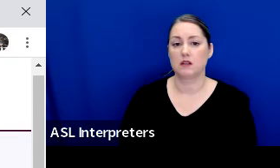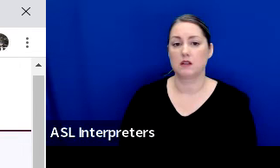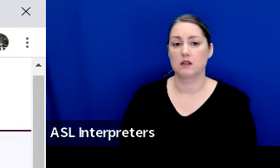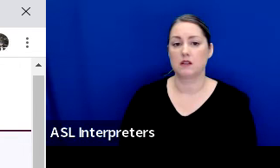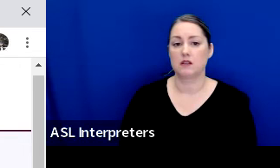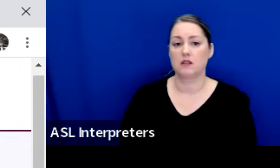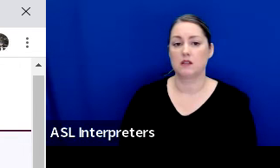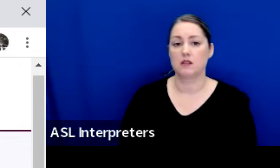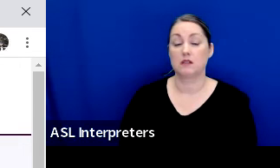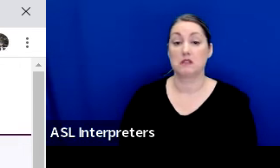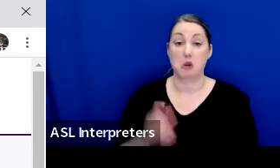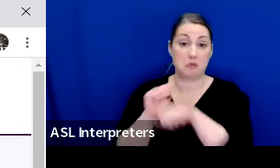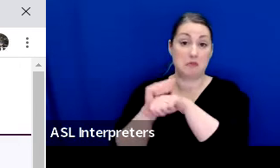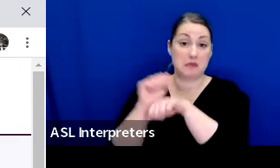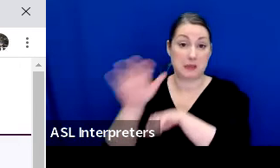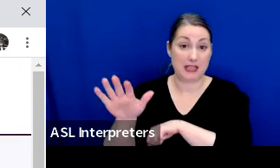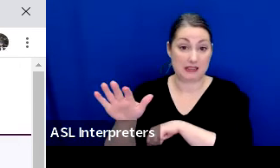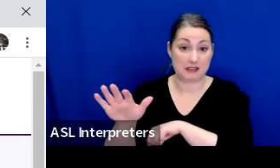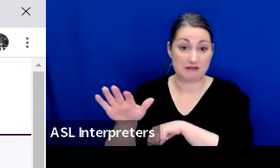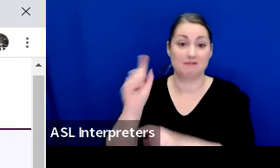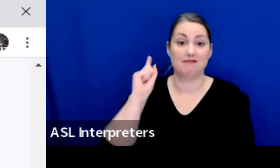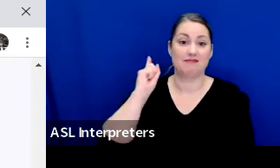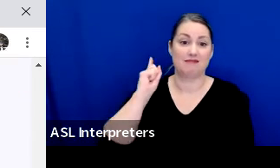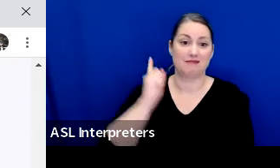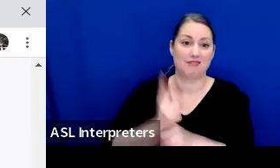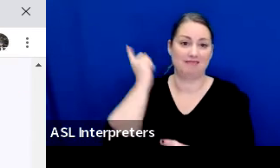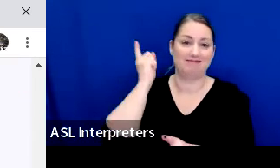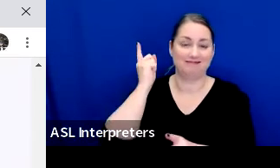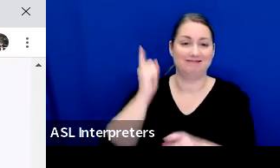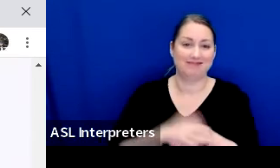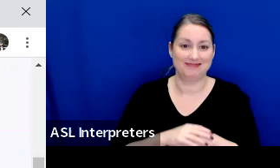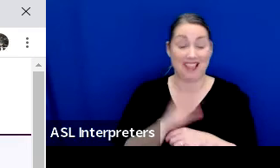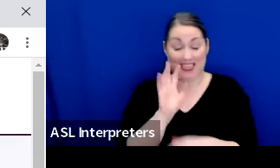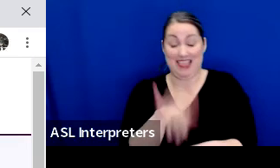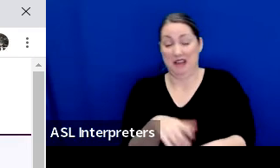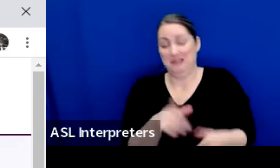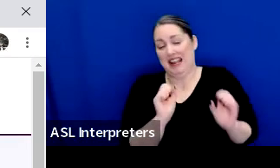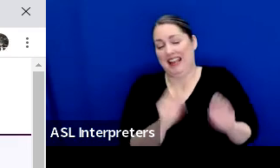And we can submit, and I got it right, that one I was able to do in a few seconds.